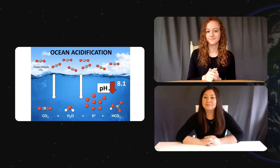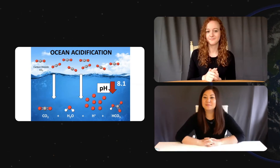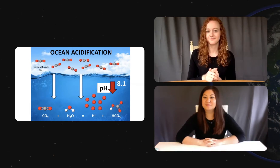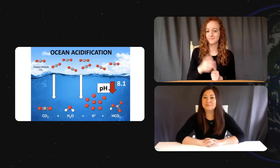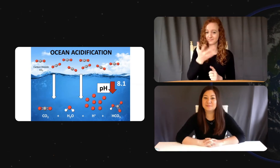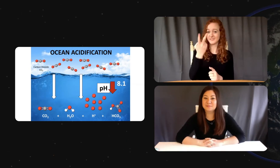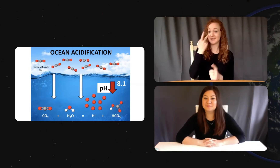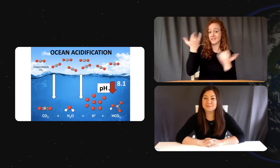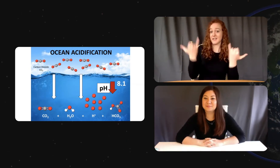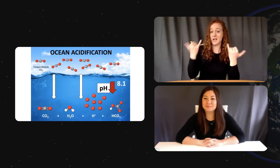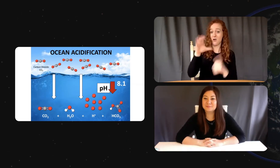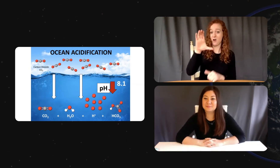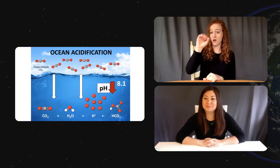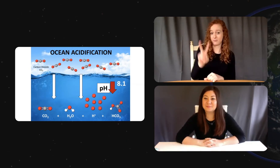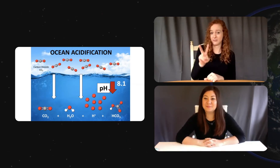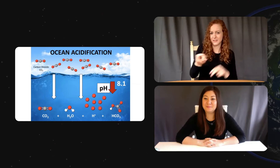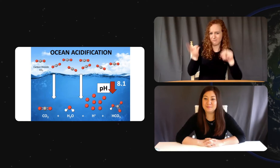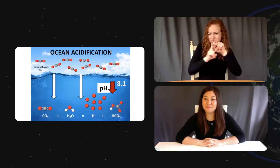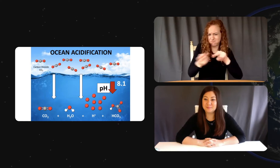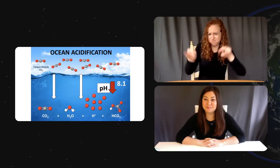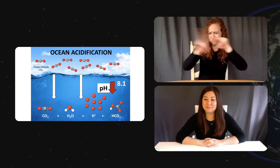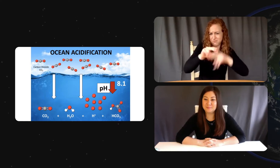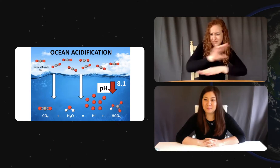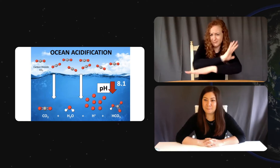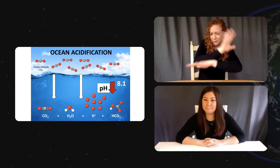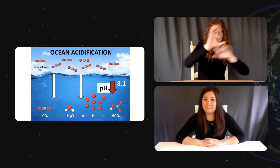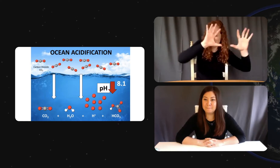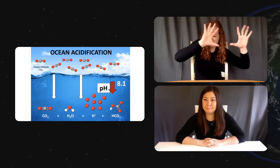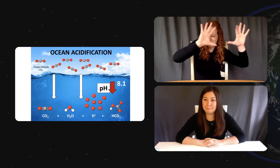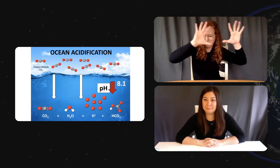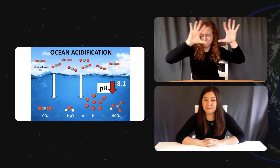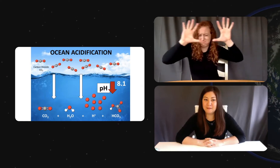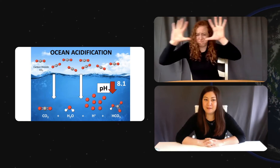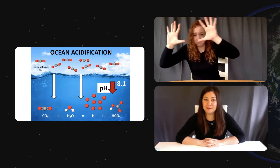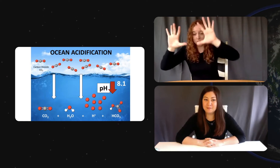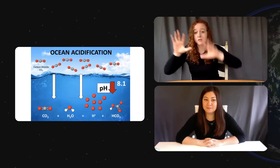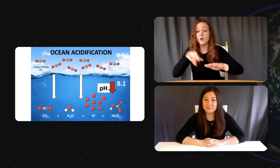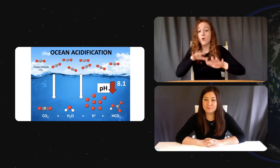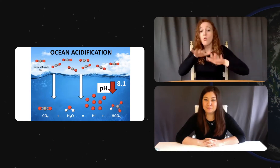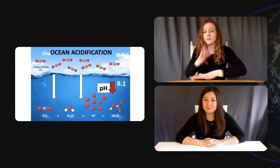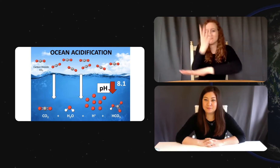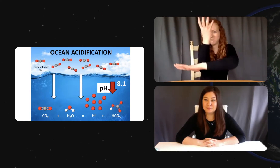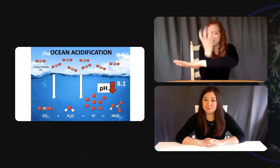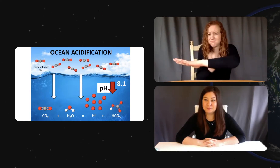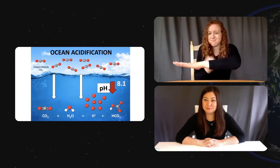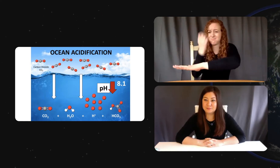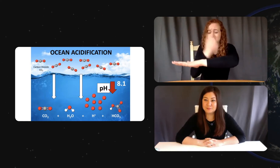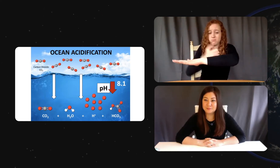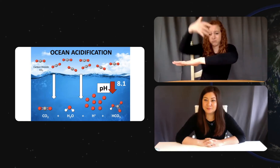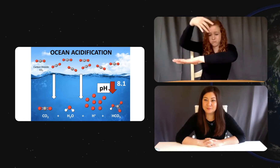So, carbon dioxide is increasing in the air. The ocean absorbs it.